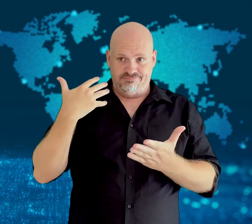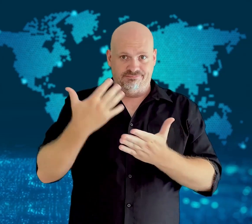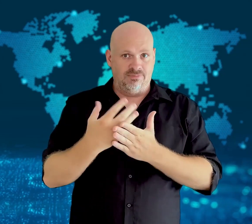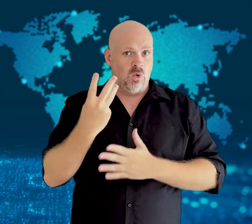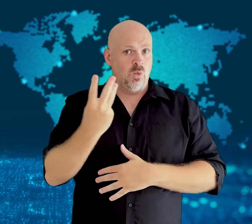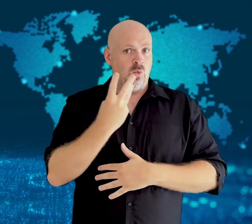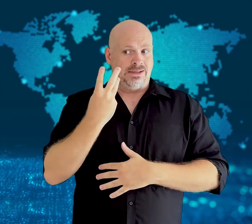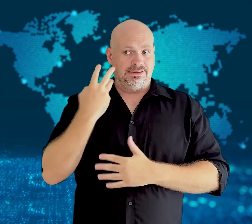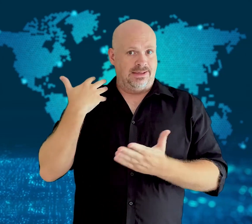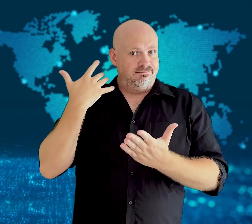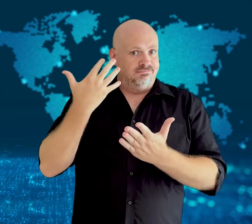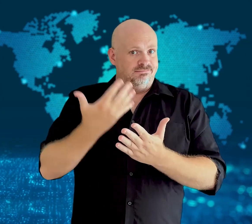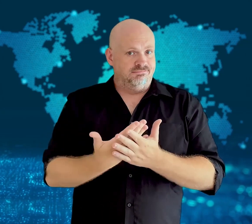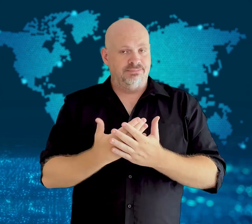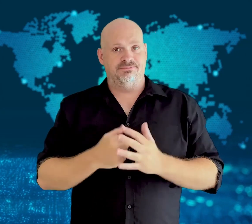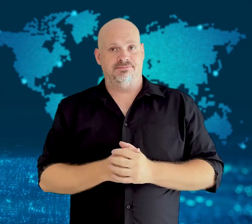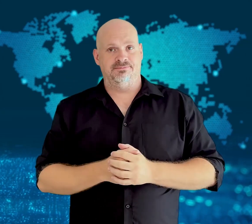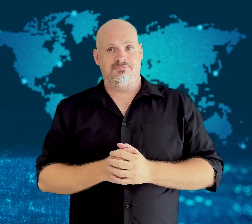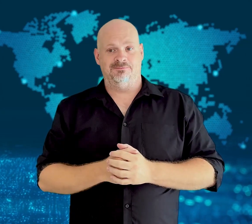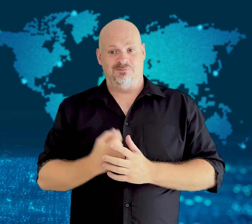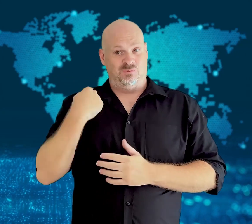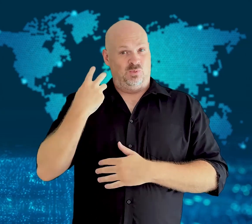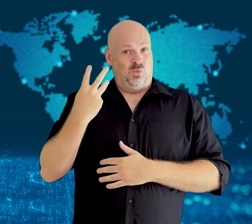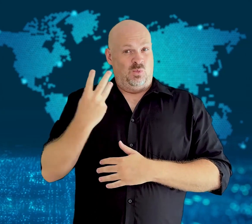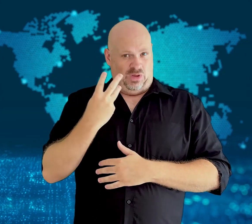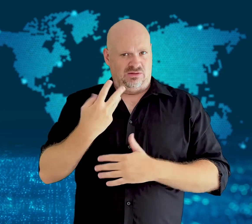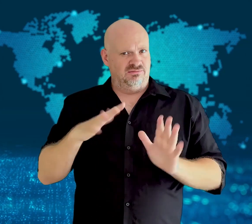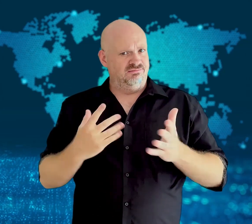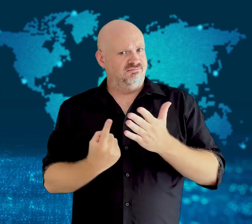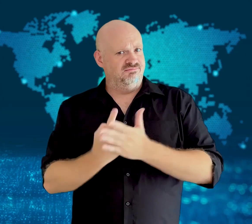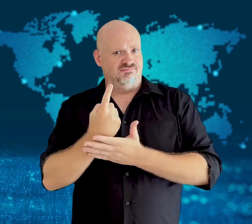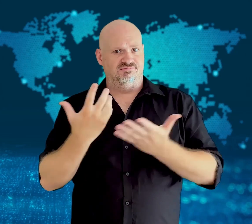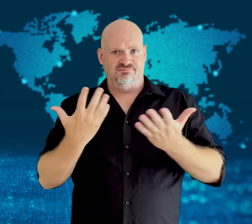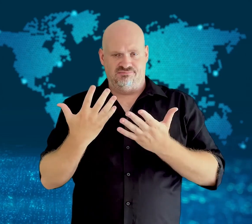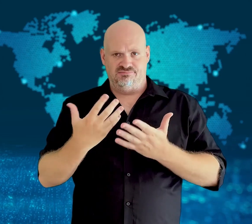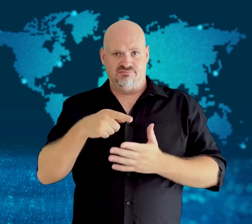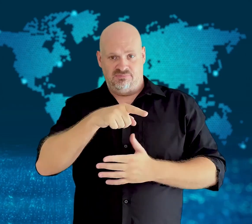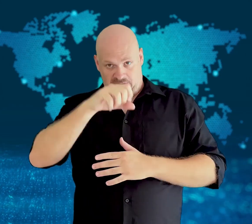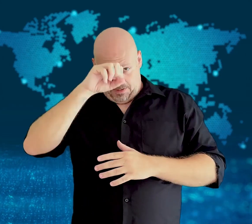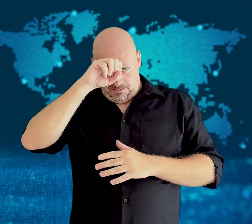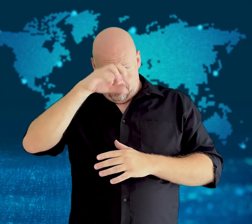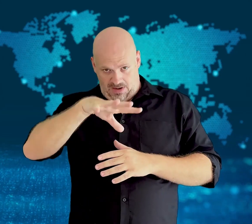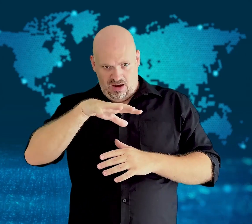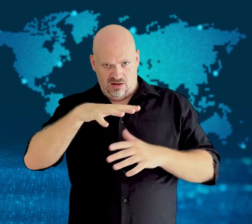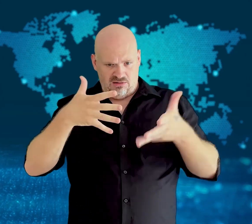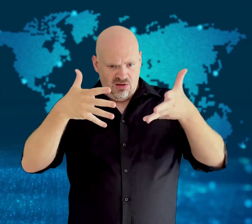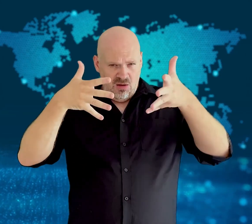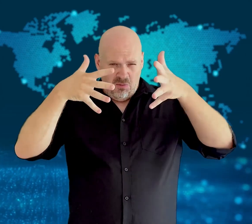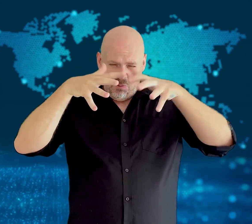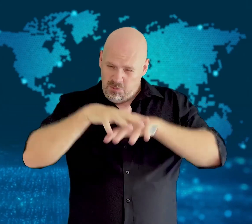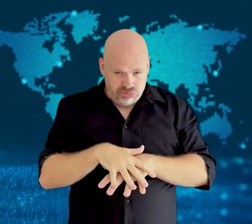Last Wednesday, a mine collapsed and flooded with water.